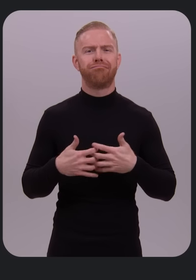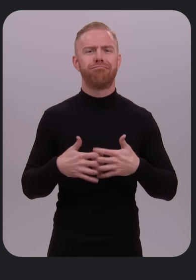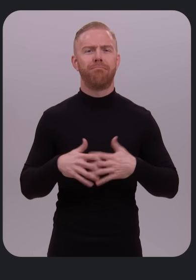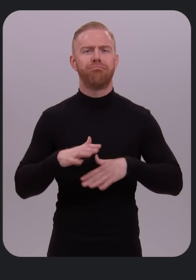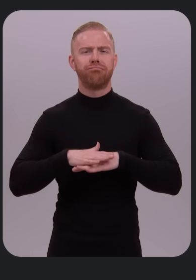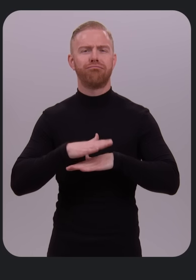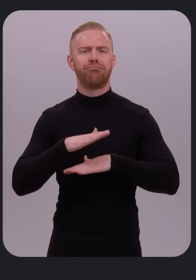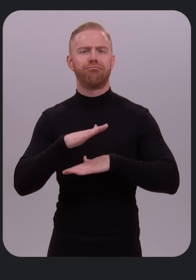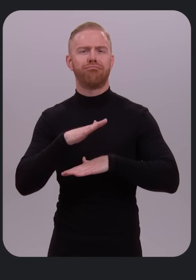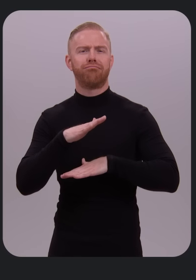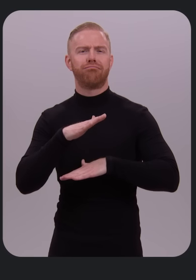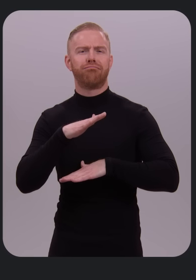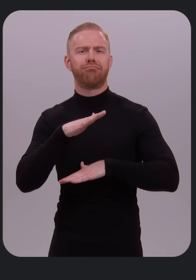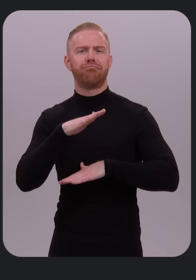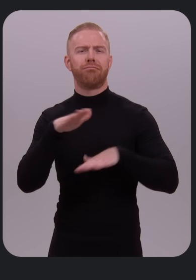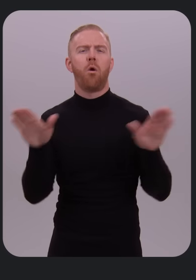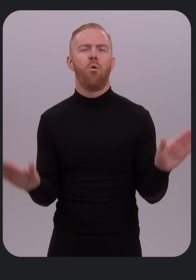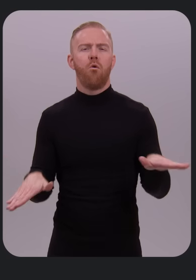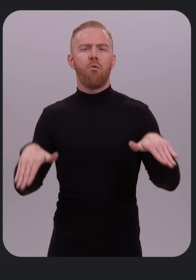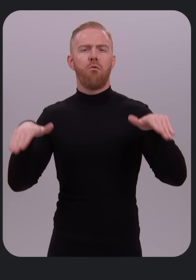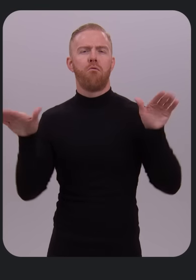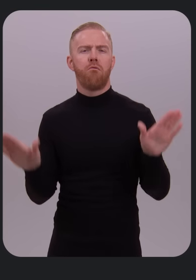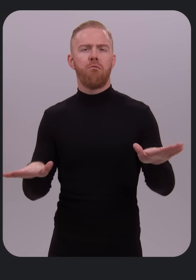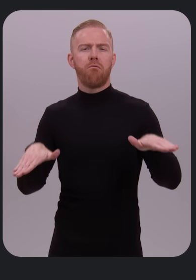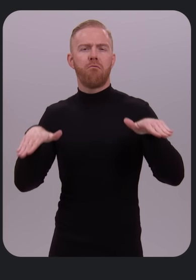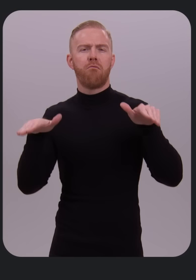[CHICKEN CLUCKING]